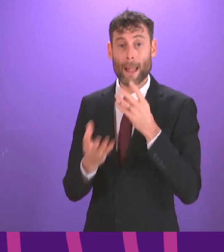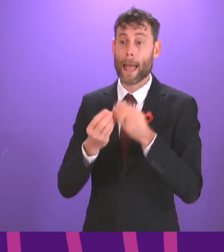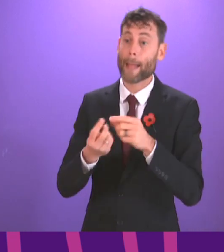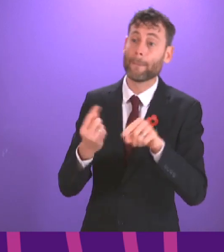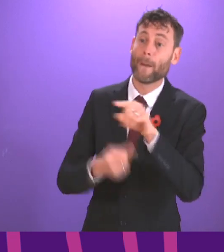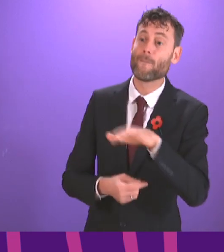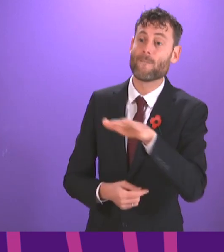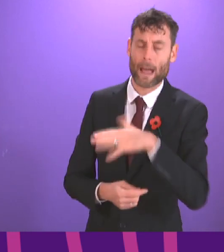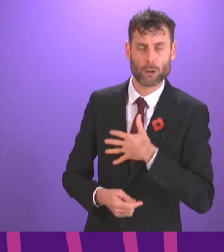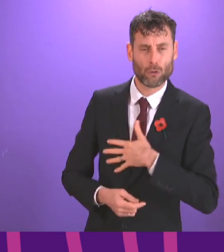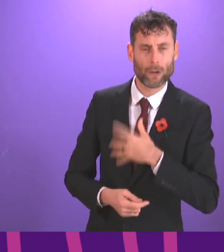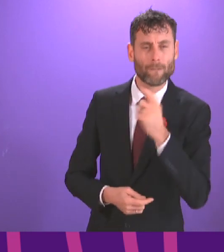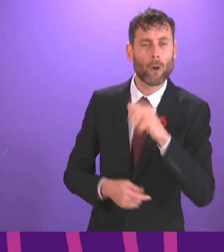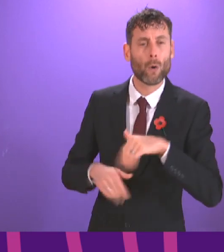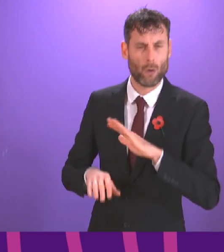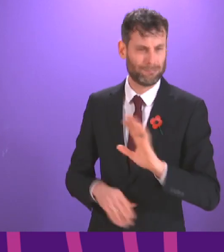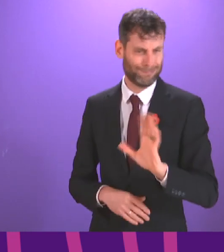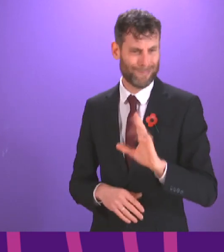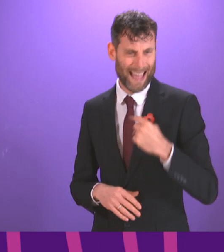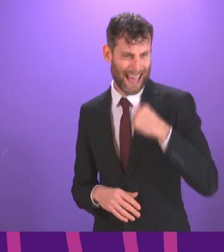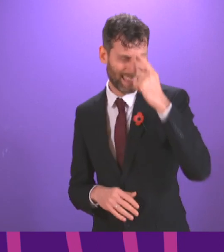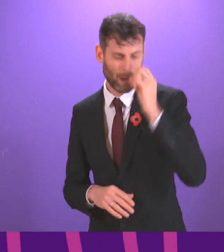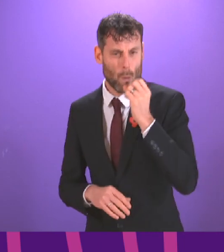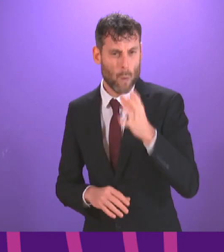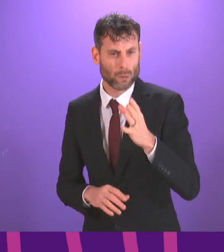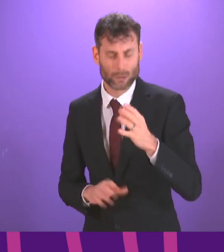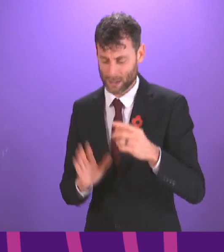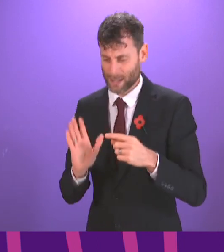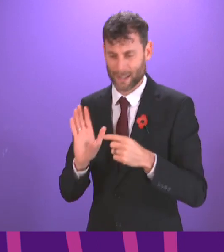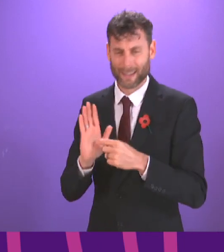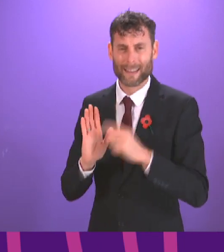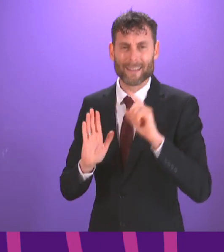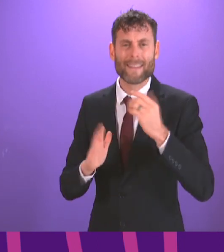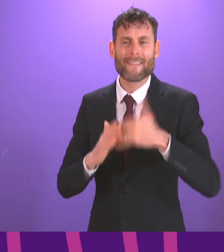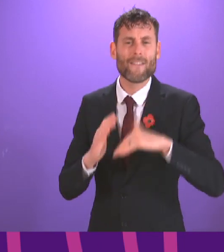is the only or the final word. The report was commissioned by the Scottish Government;